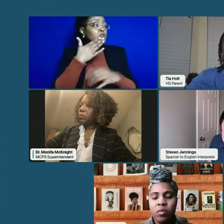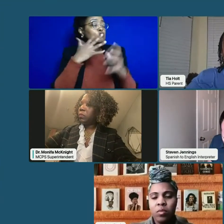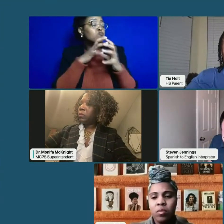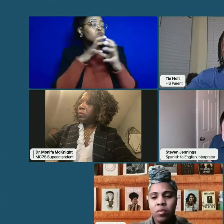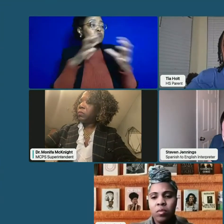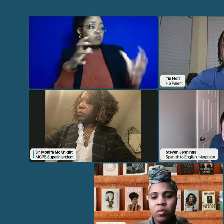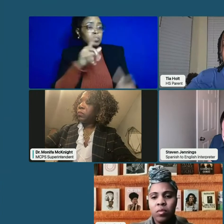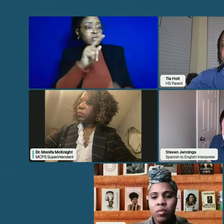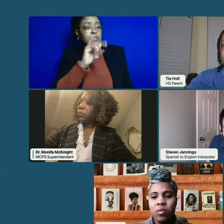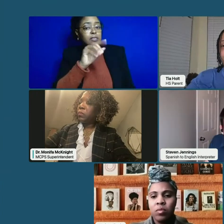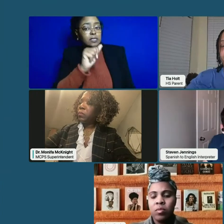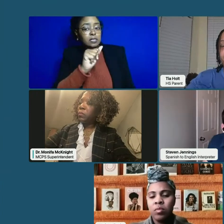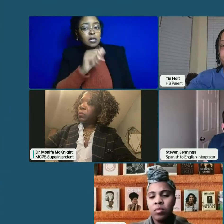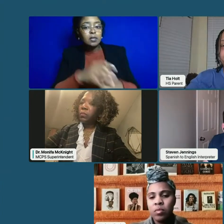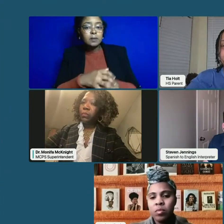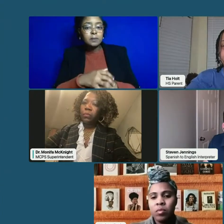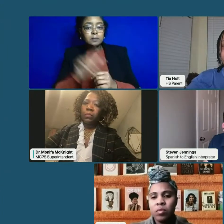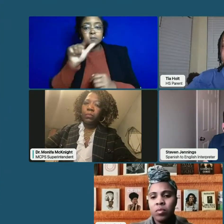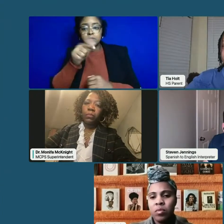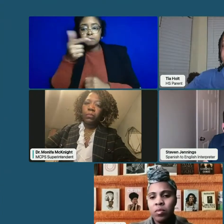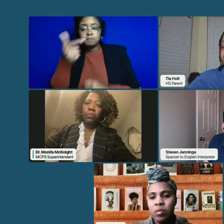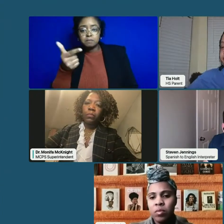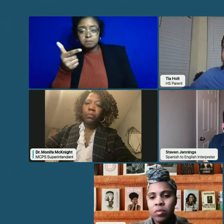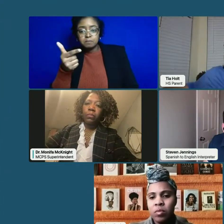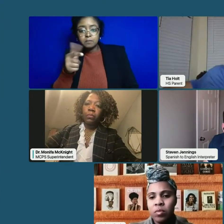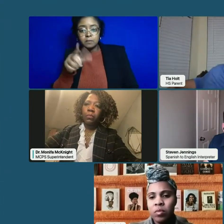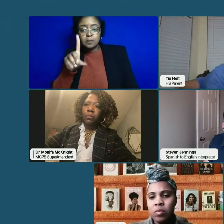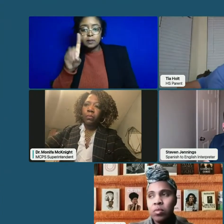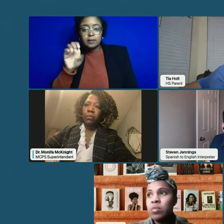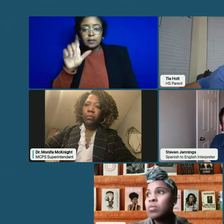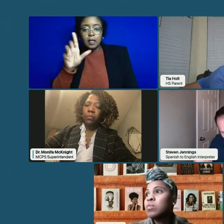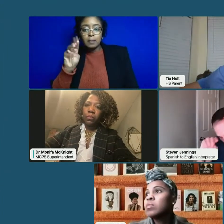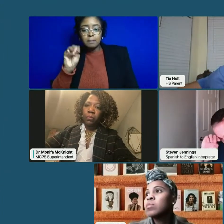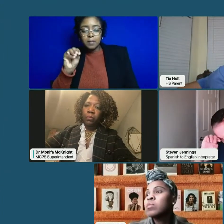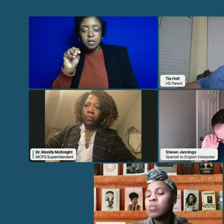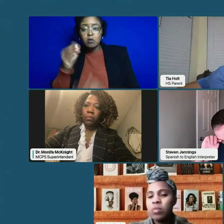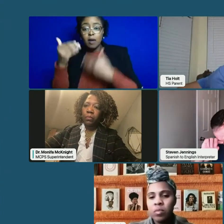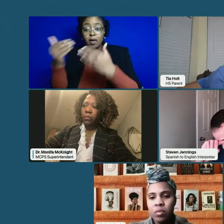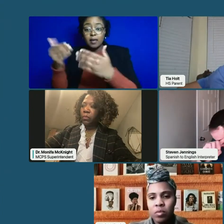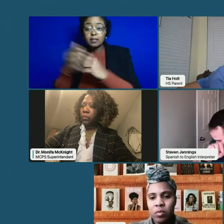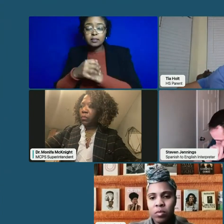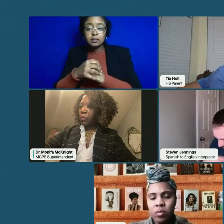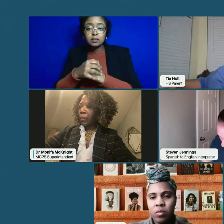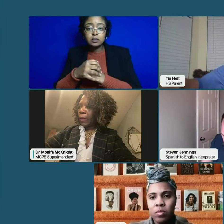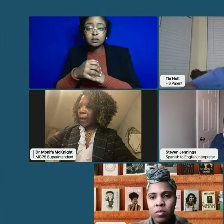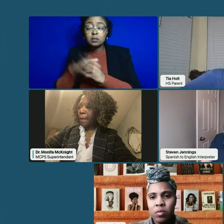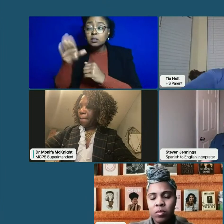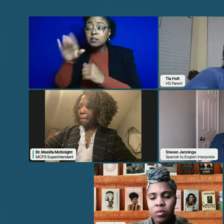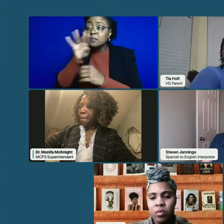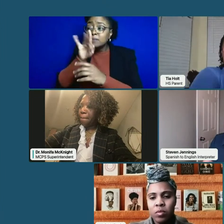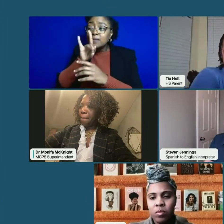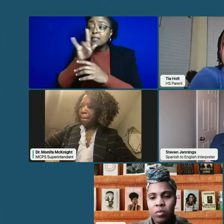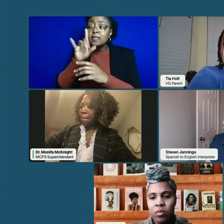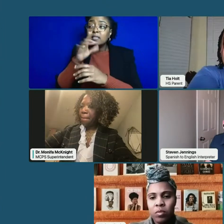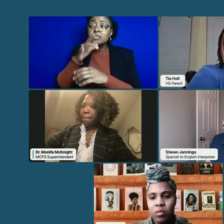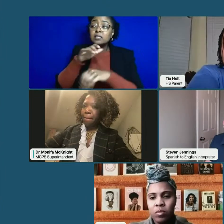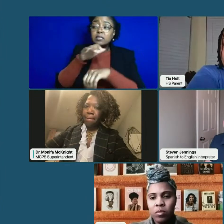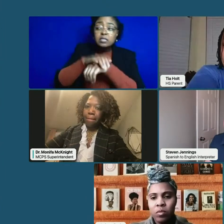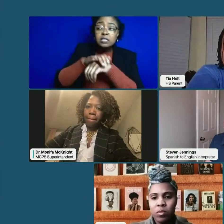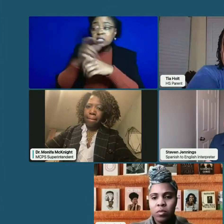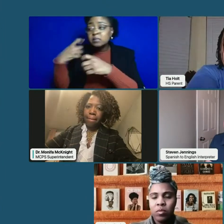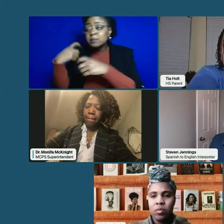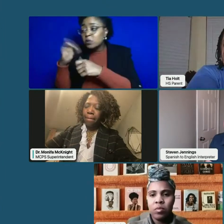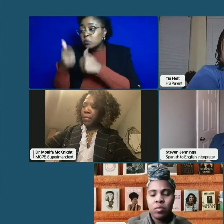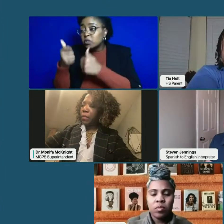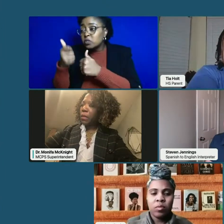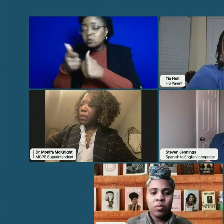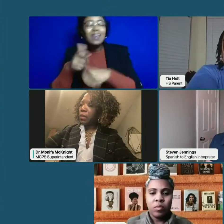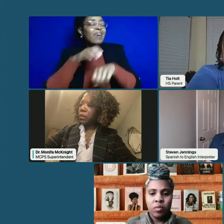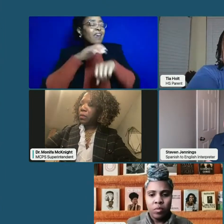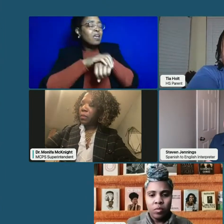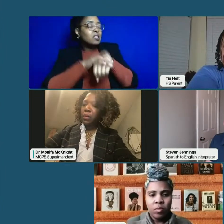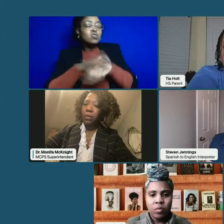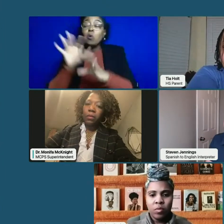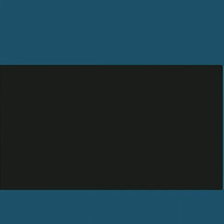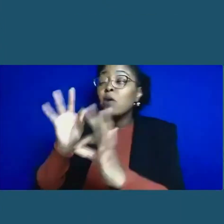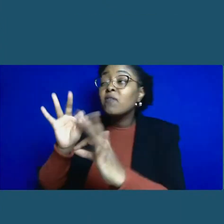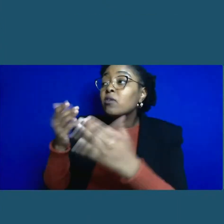Tear. Tell me. Tell me, Are you